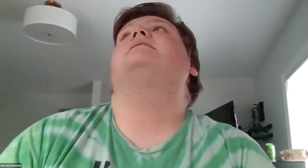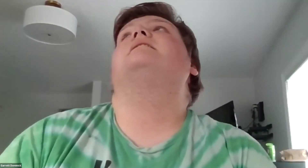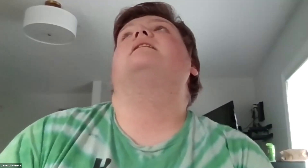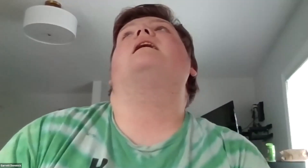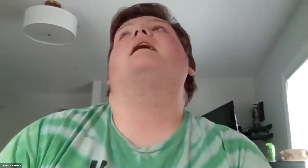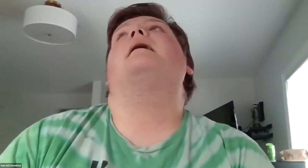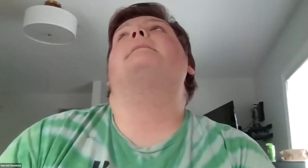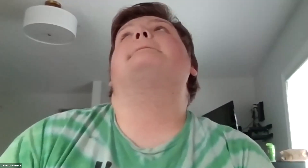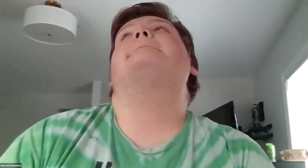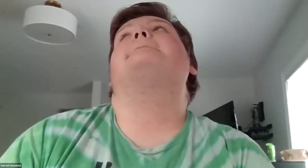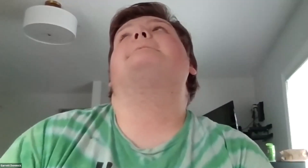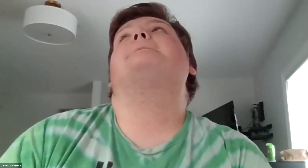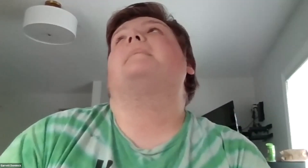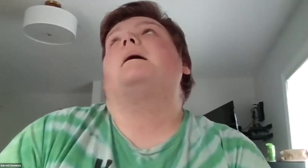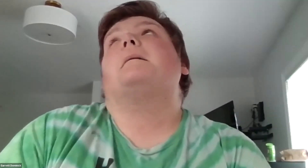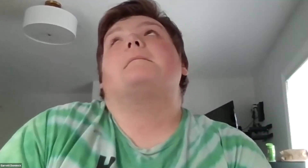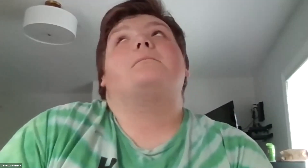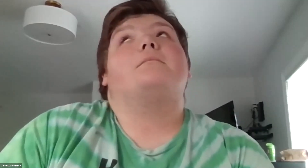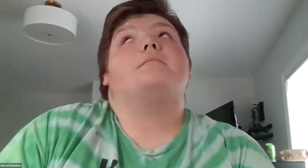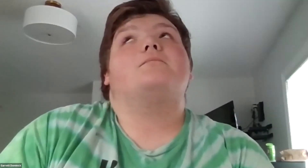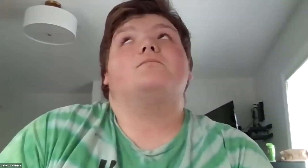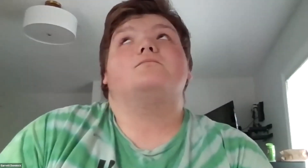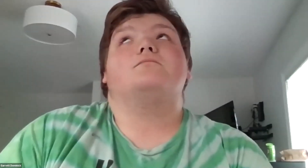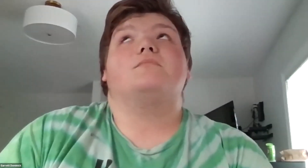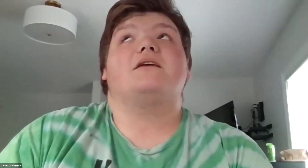Garrett, why don't you think of a topic that Zack could rap